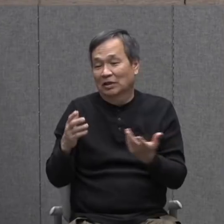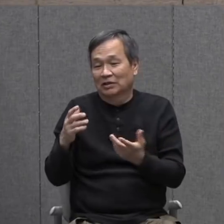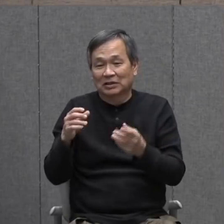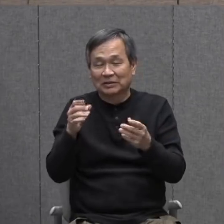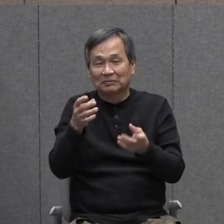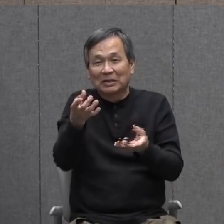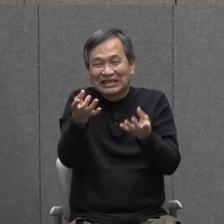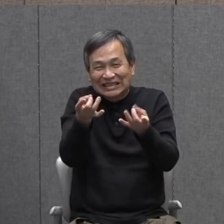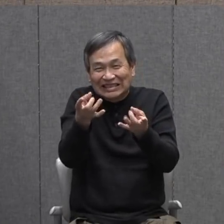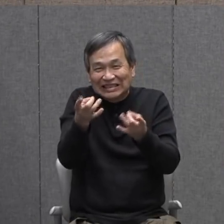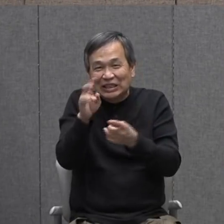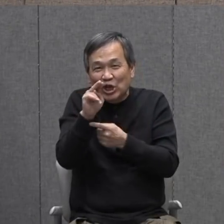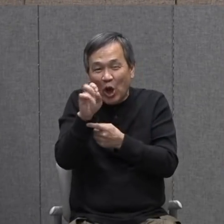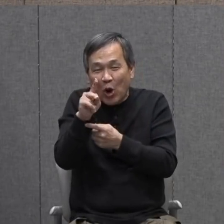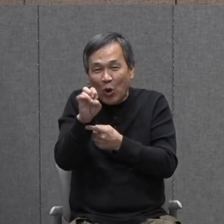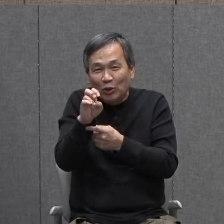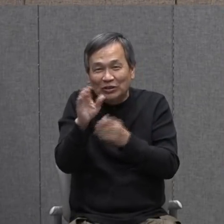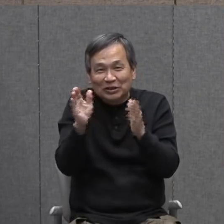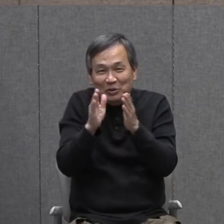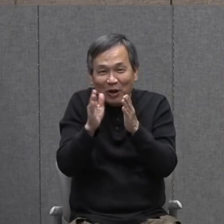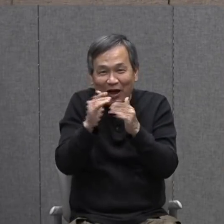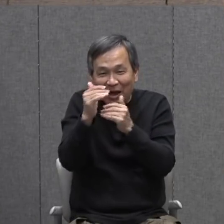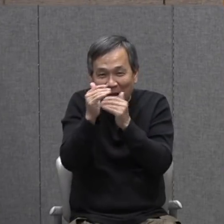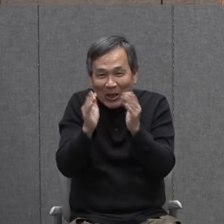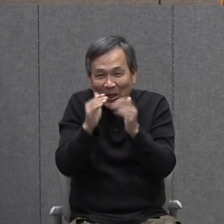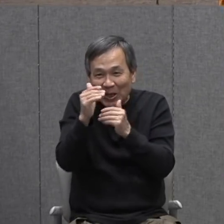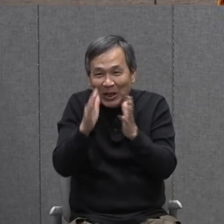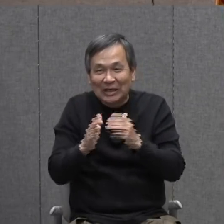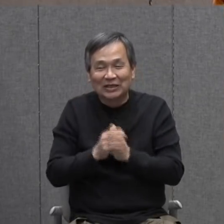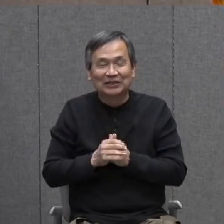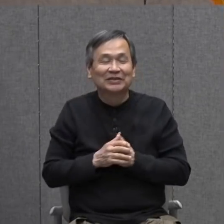It's small, but small art is just as important as big art.